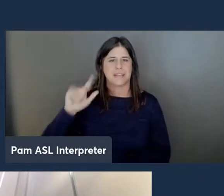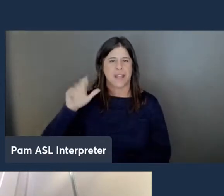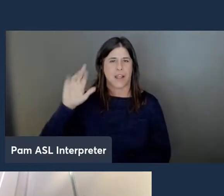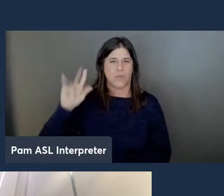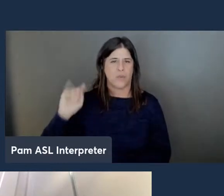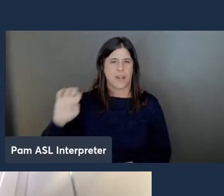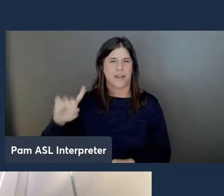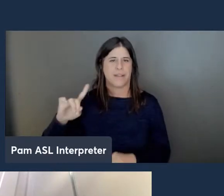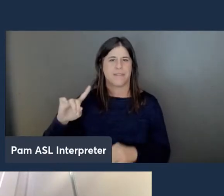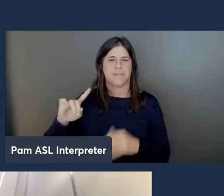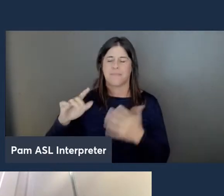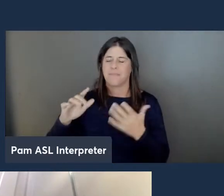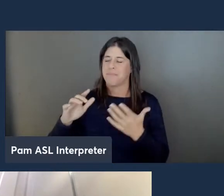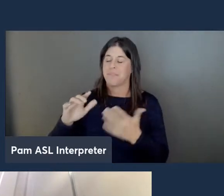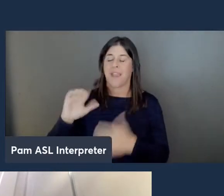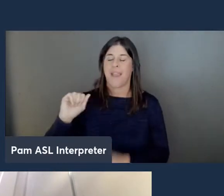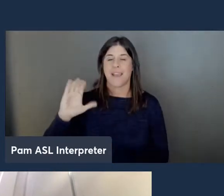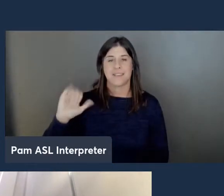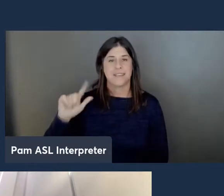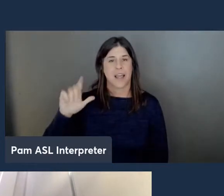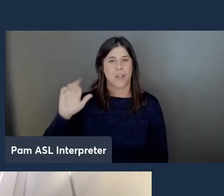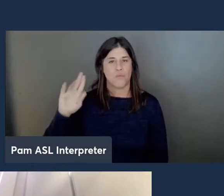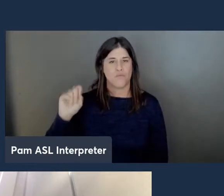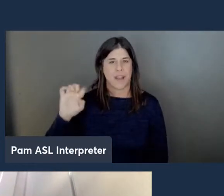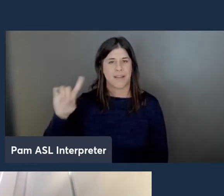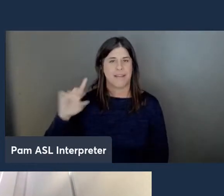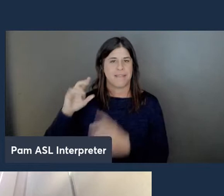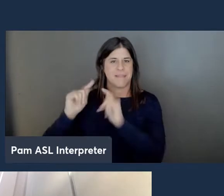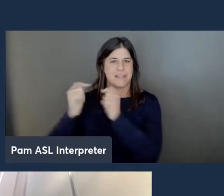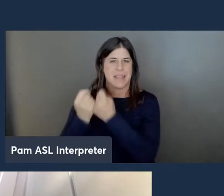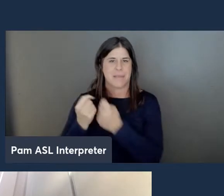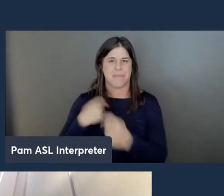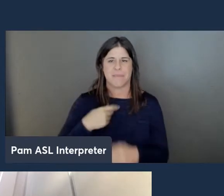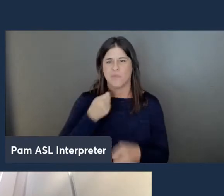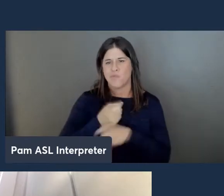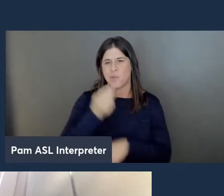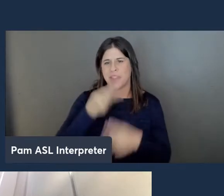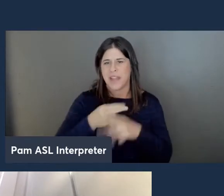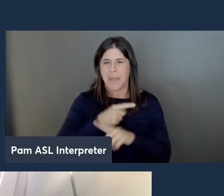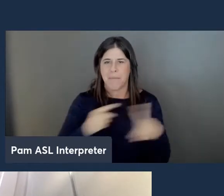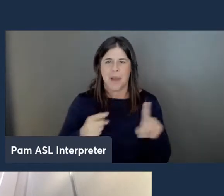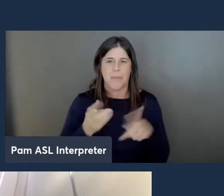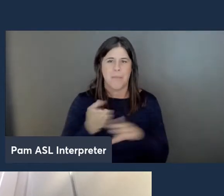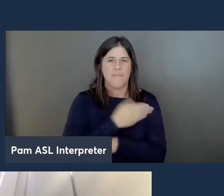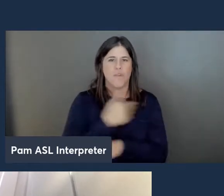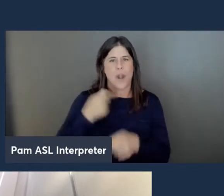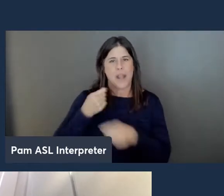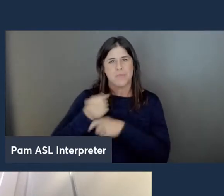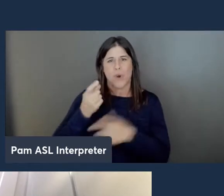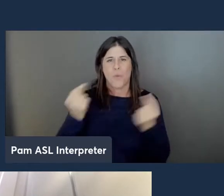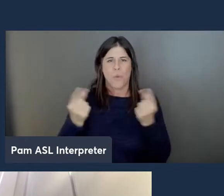So Christian kind of spoiled the name here, but before I kind of spoiled what we're doing here, but do, Spoiler alert.